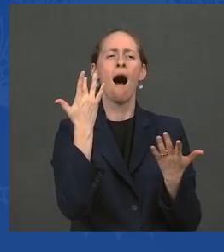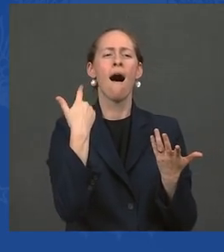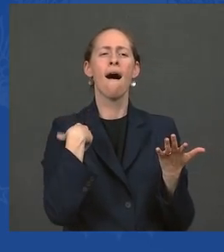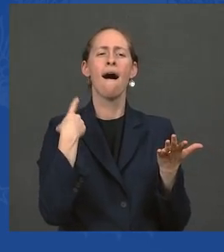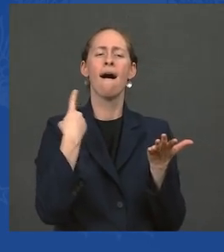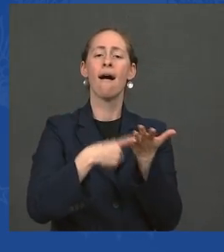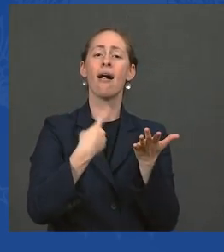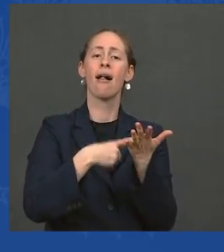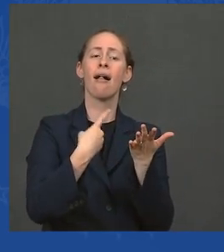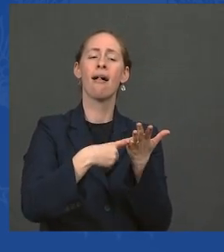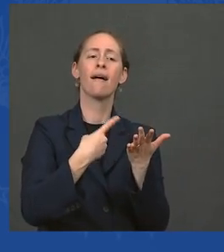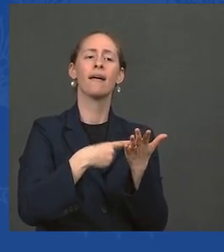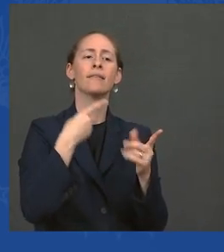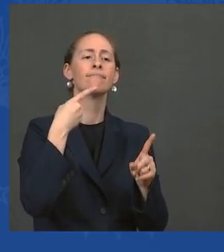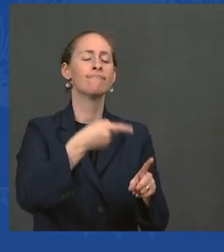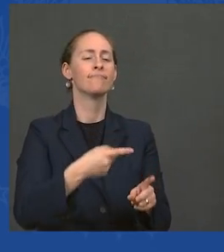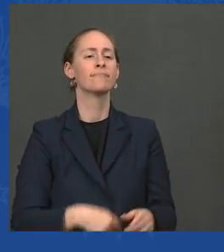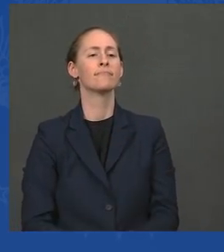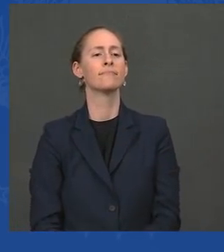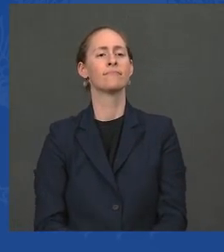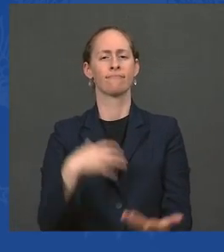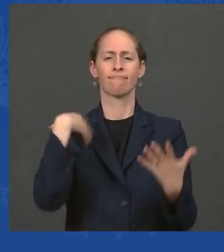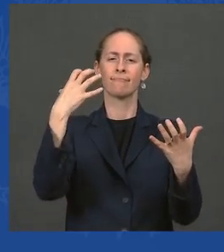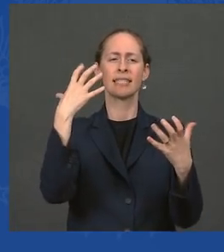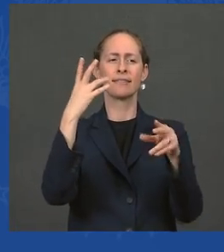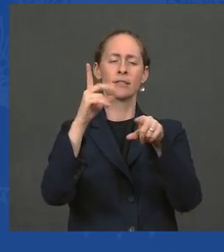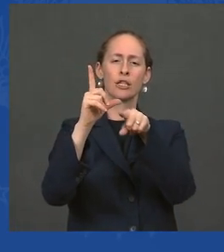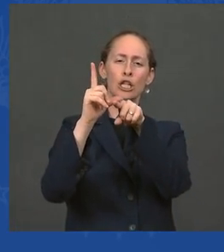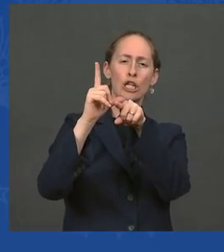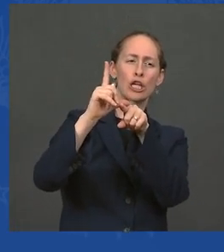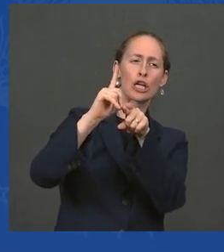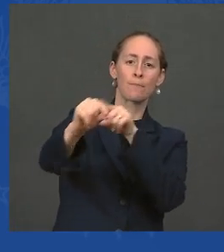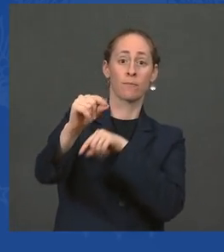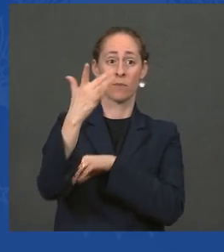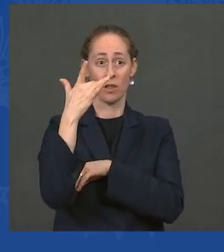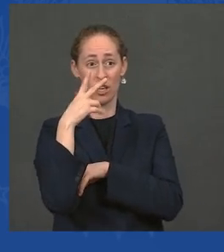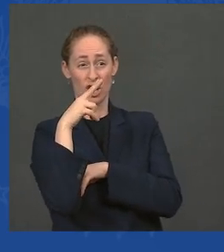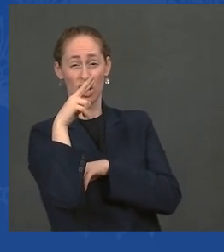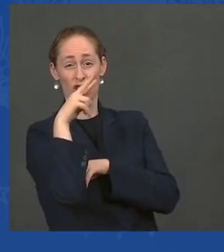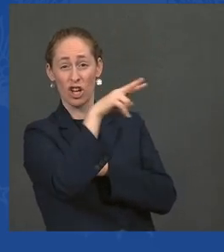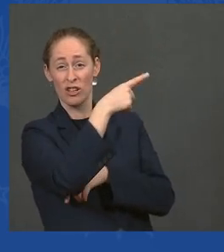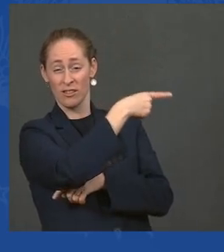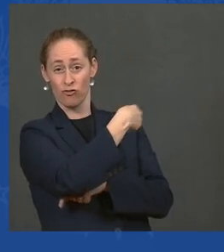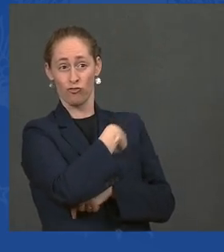You realize the Chinese are now building another high-speed rail line that will go up to 300 miles per hour?